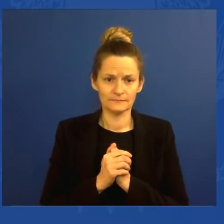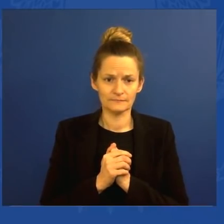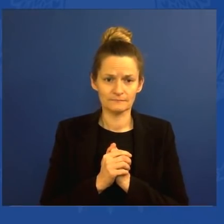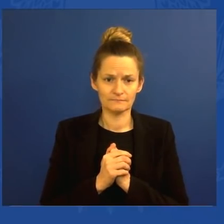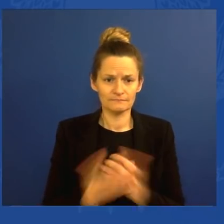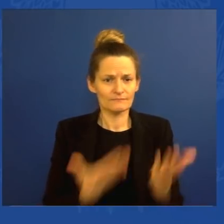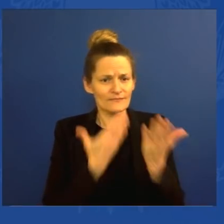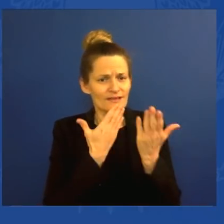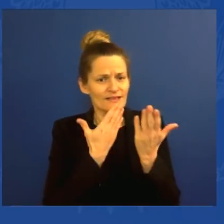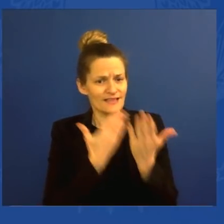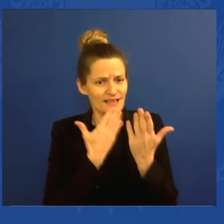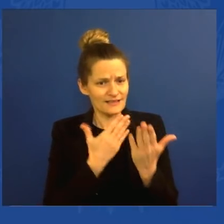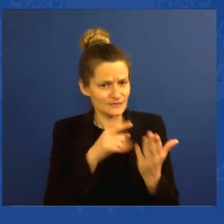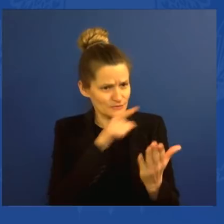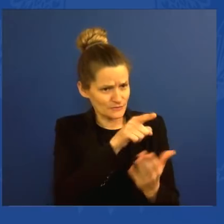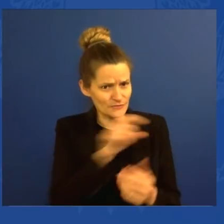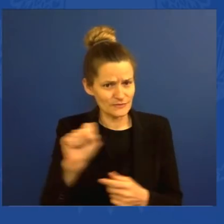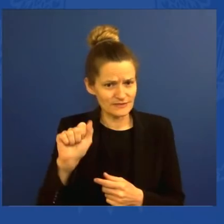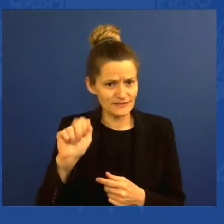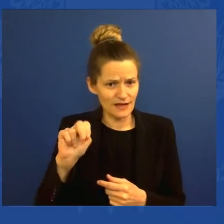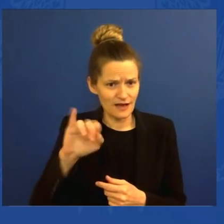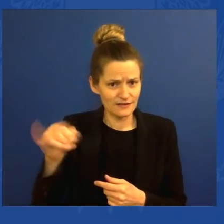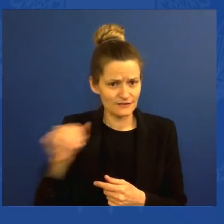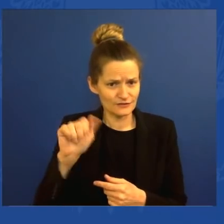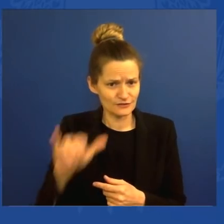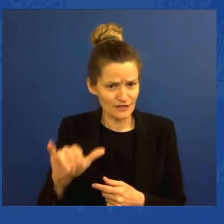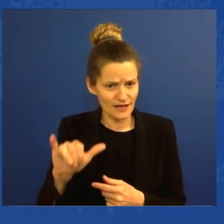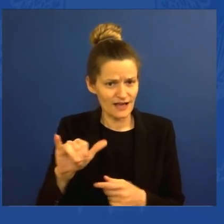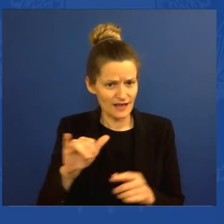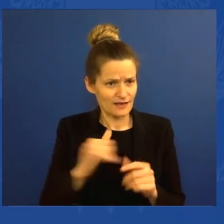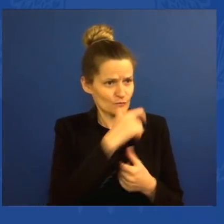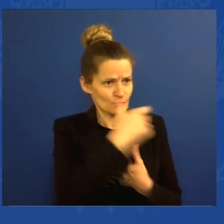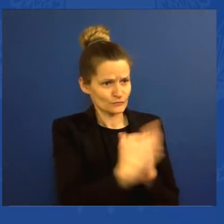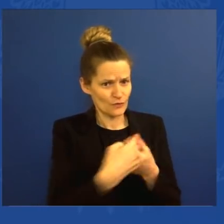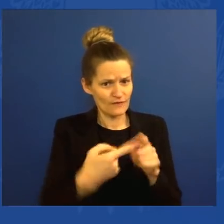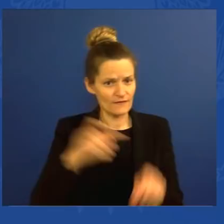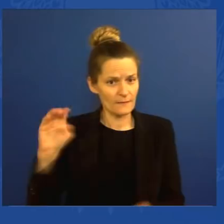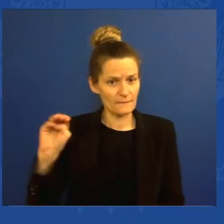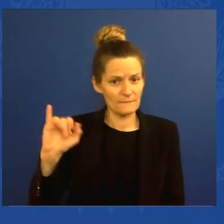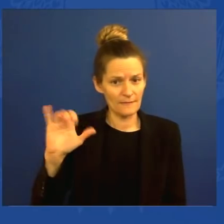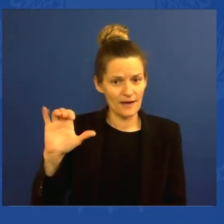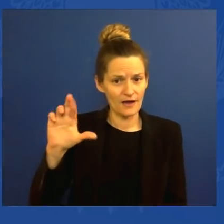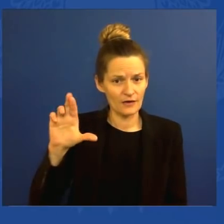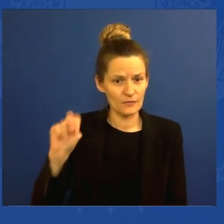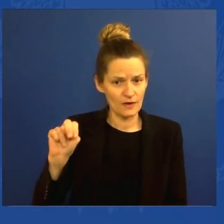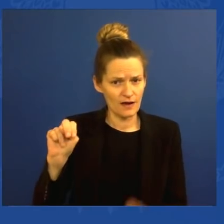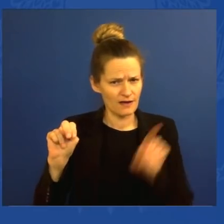a multibillion-dollar semiconductor investment here in America if -- if this bill gets passed.